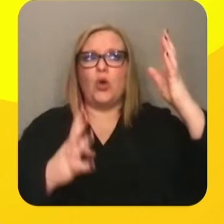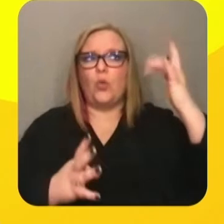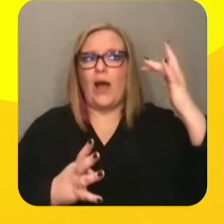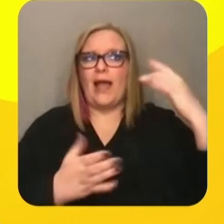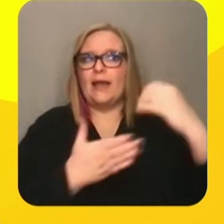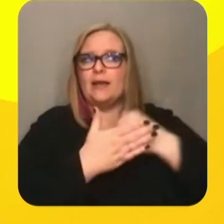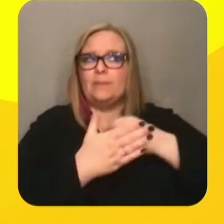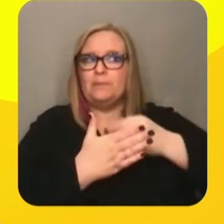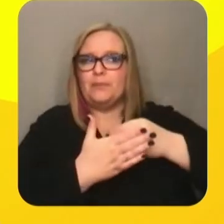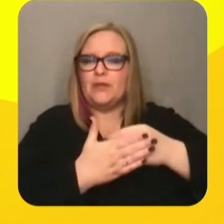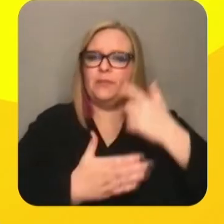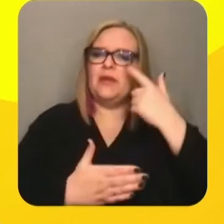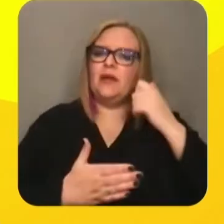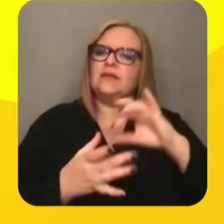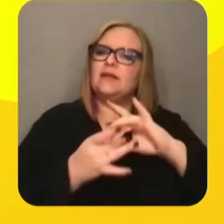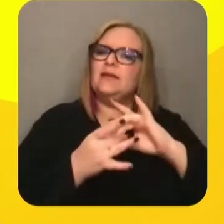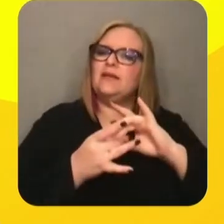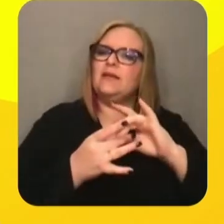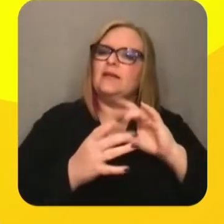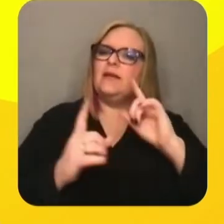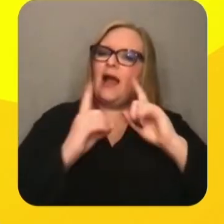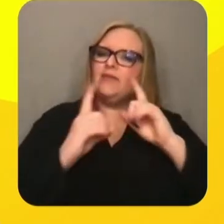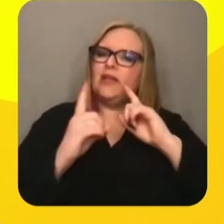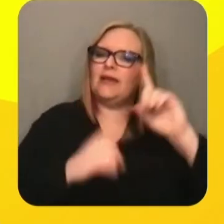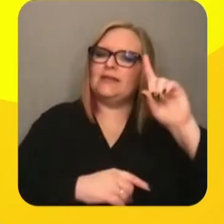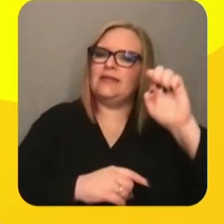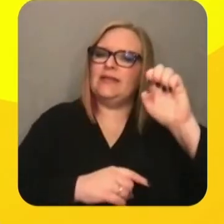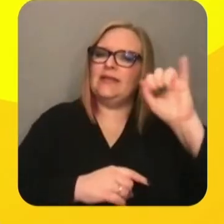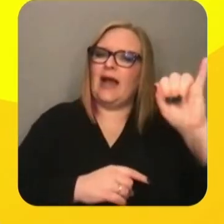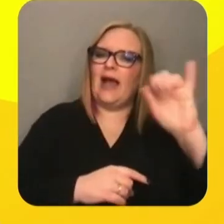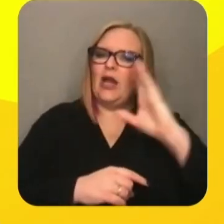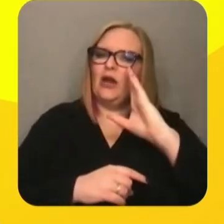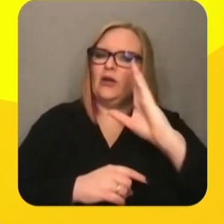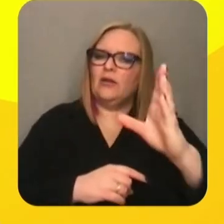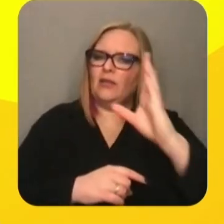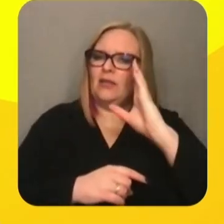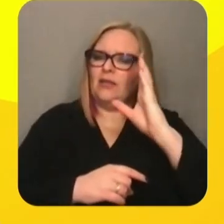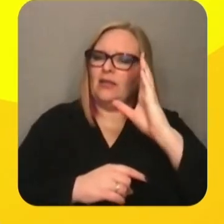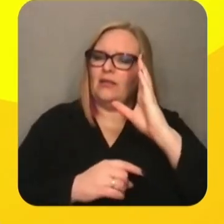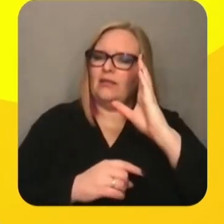are on DEI like I said earlier, are quite one dimensional. So, I don't blame people who are skeptics because